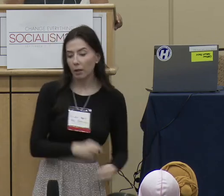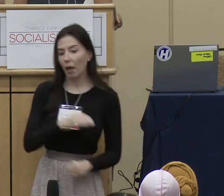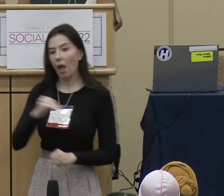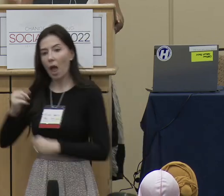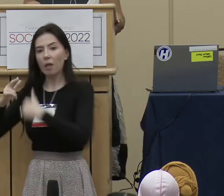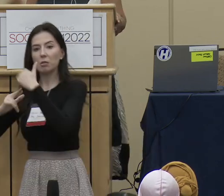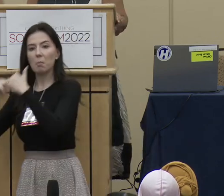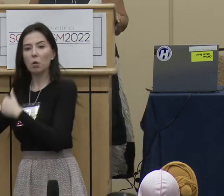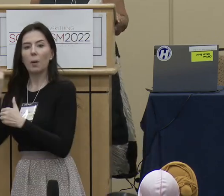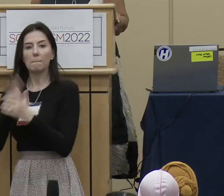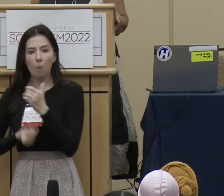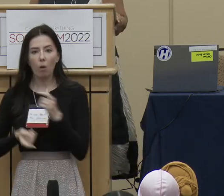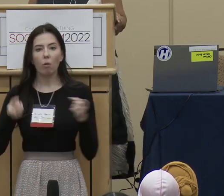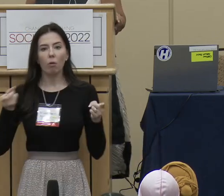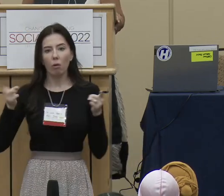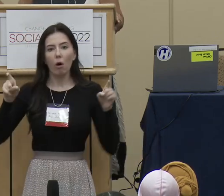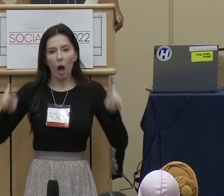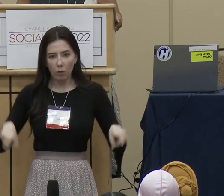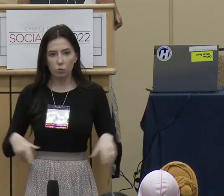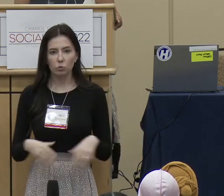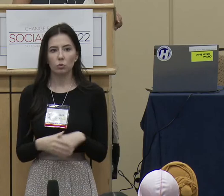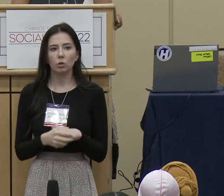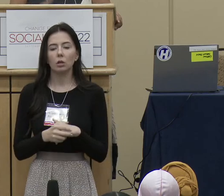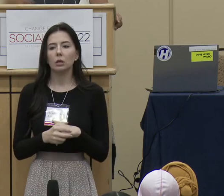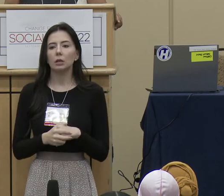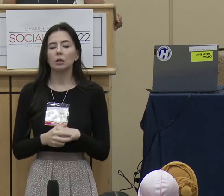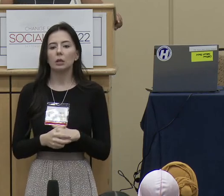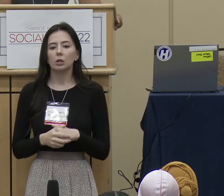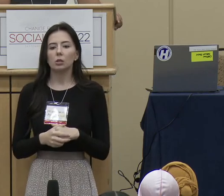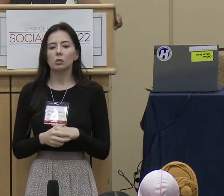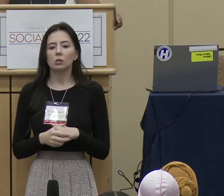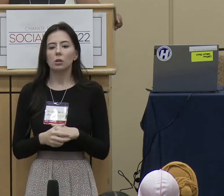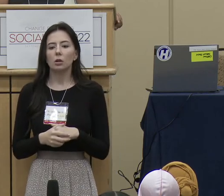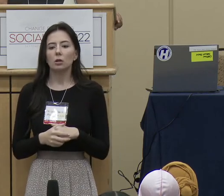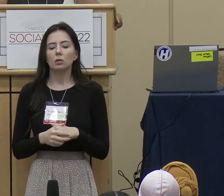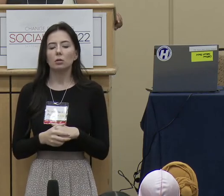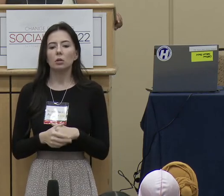we are about the dismantling. You know, there was this notion